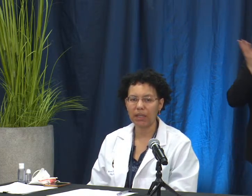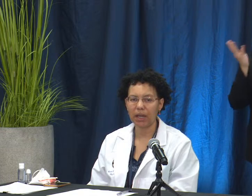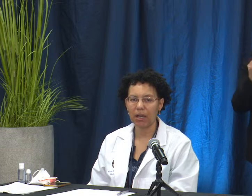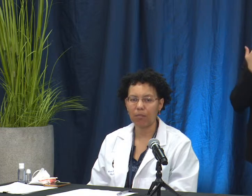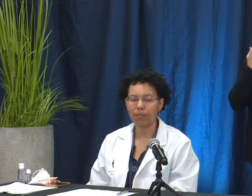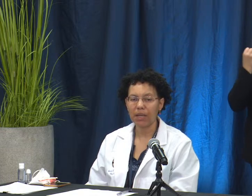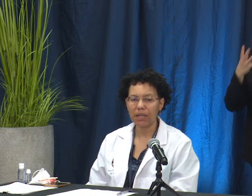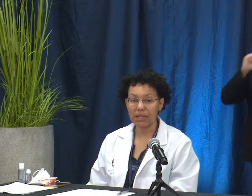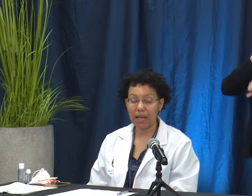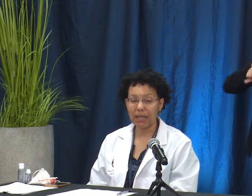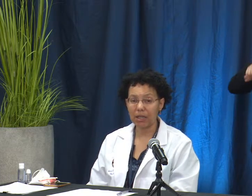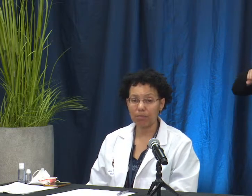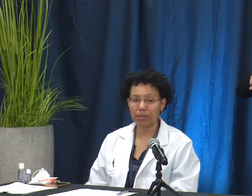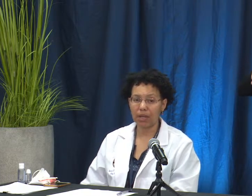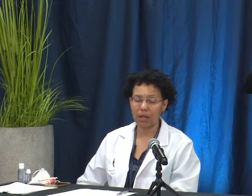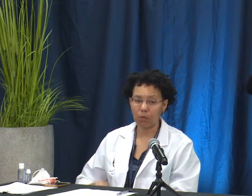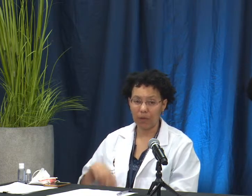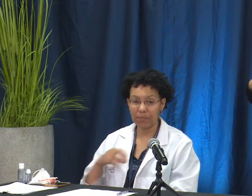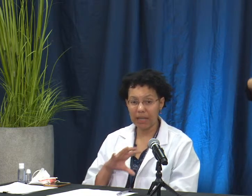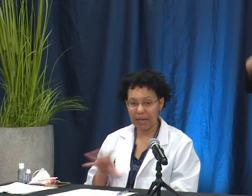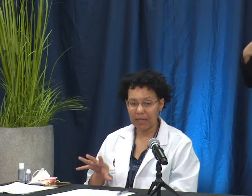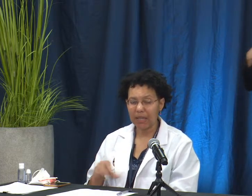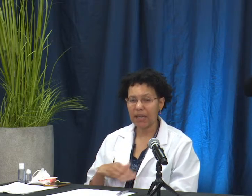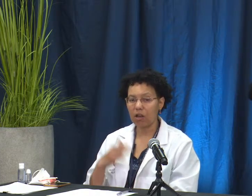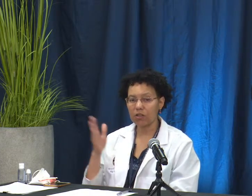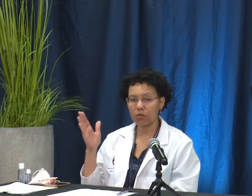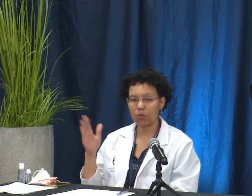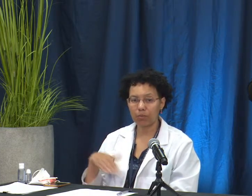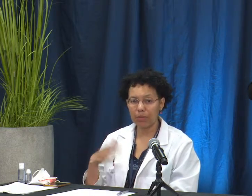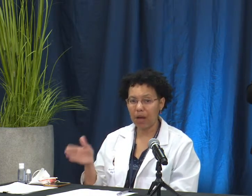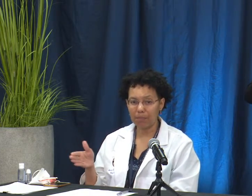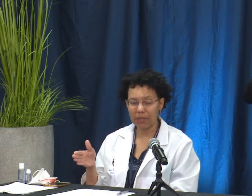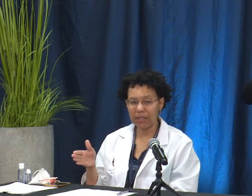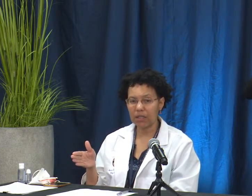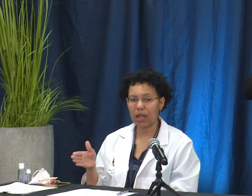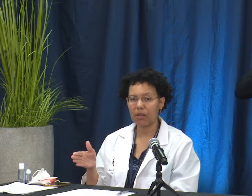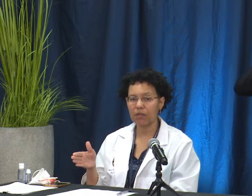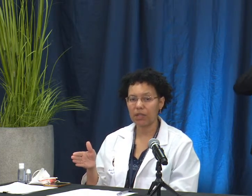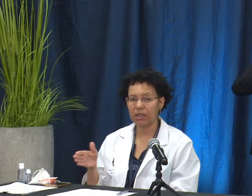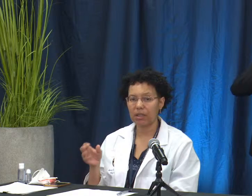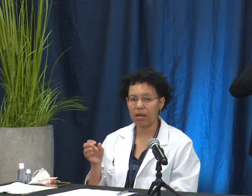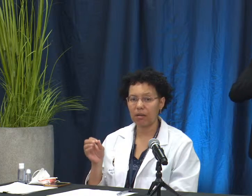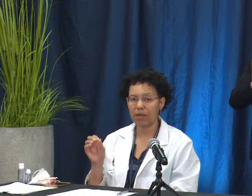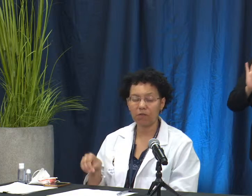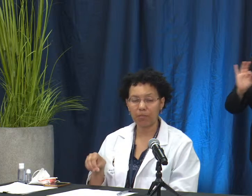the sign-up website. That also prepopulates a lot of the information